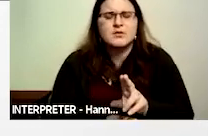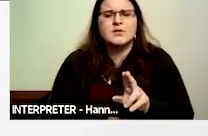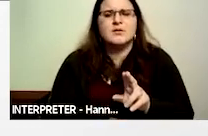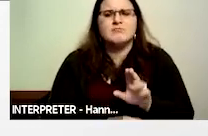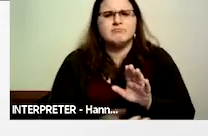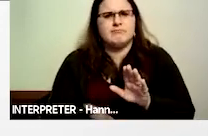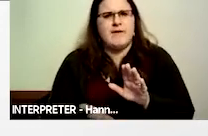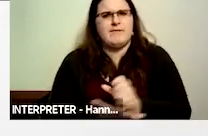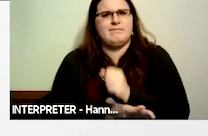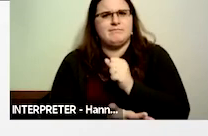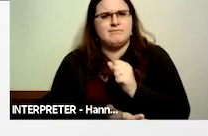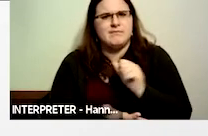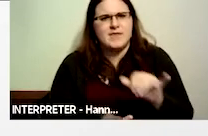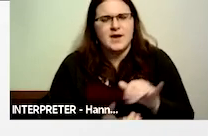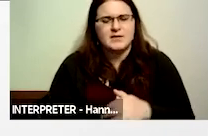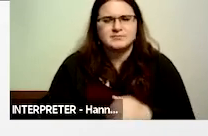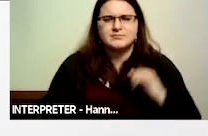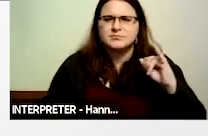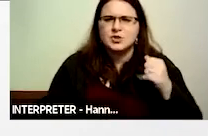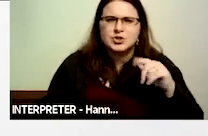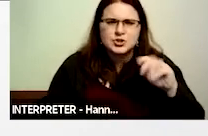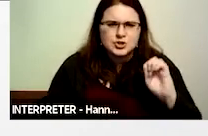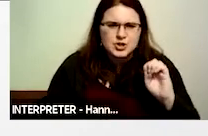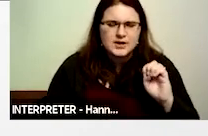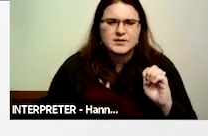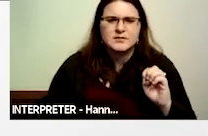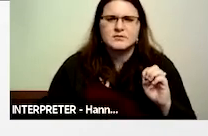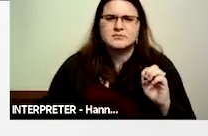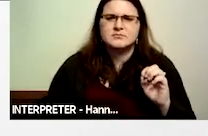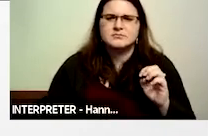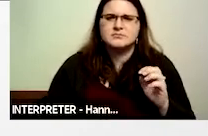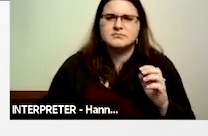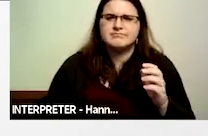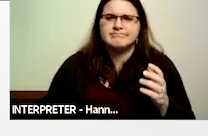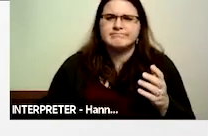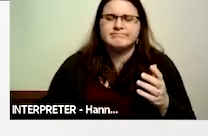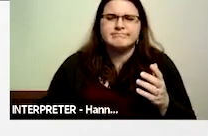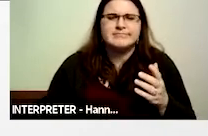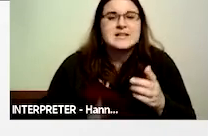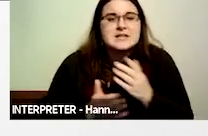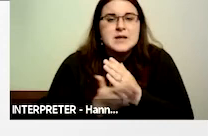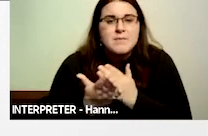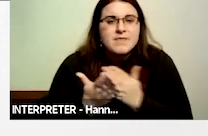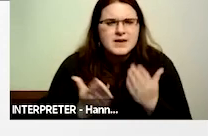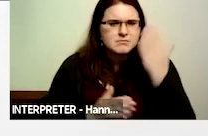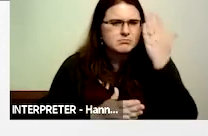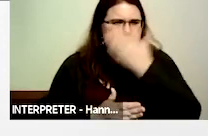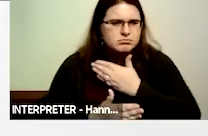Rick Mislan: Like Jake just mentioned that the maybe the not so obvious awareness, right. So,